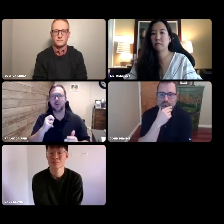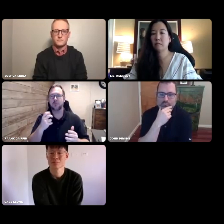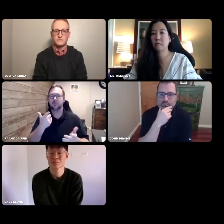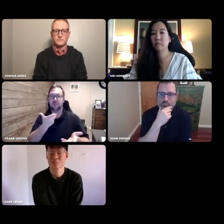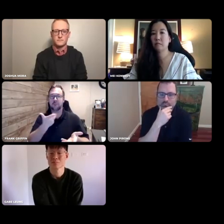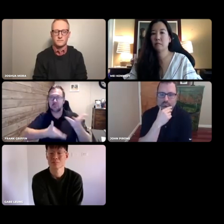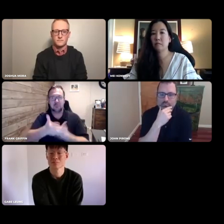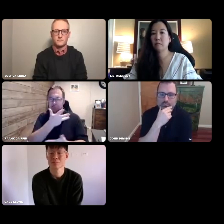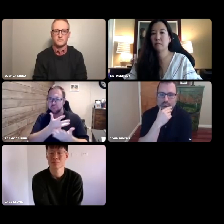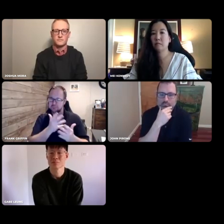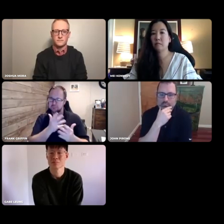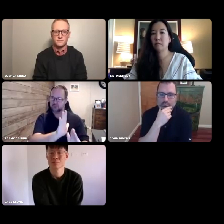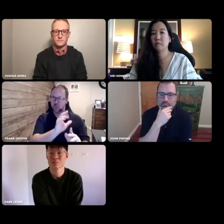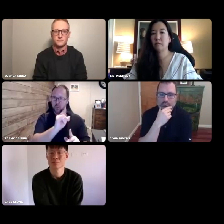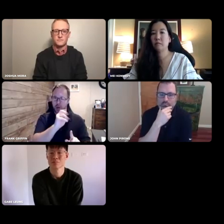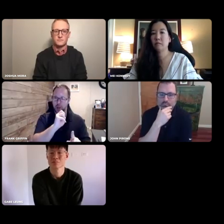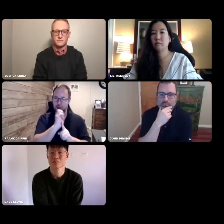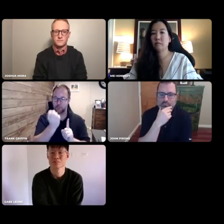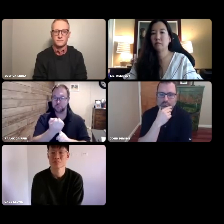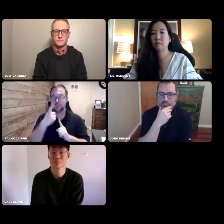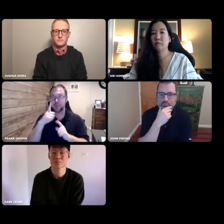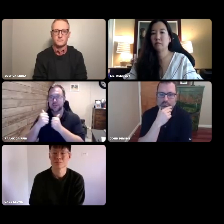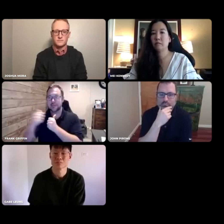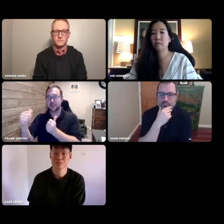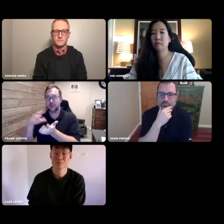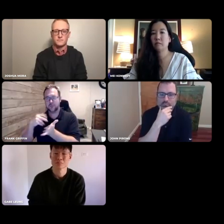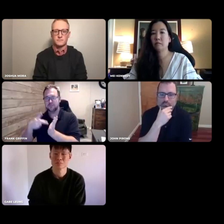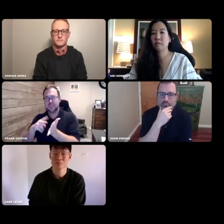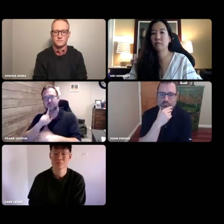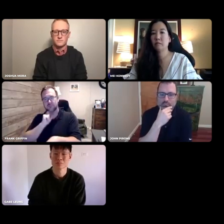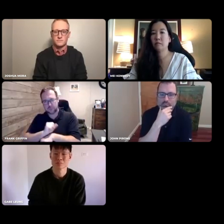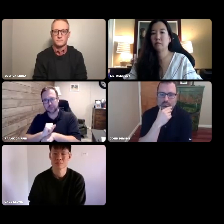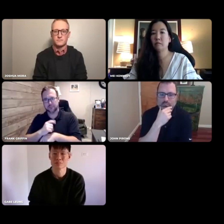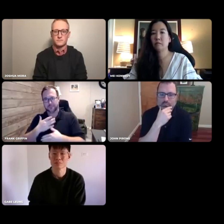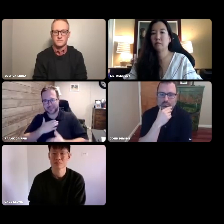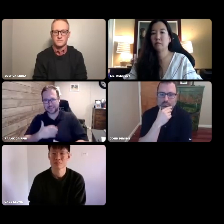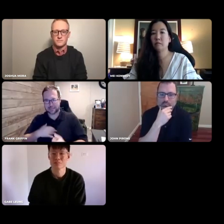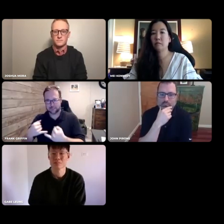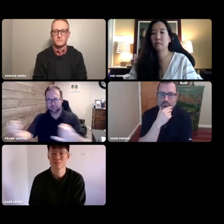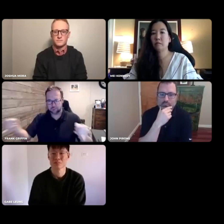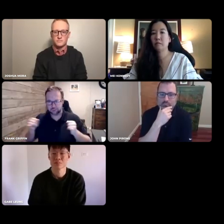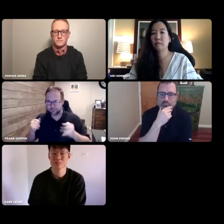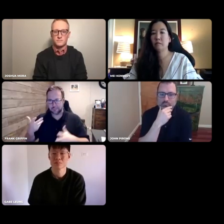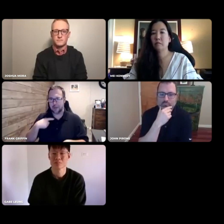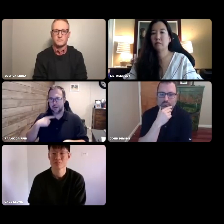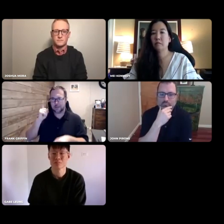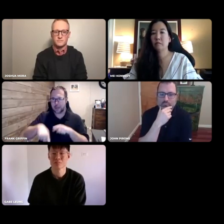All the teacher instruction may be in the online environment.